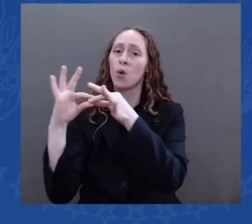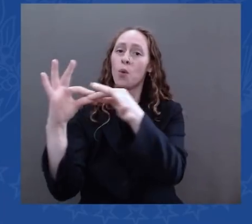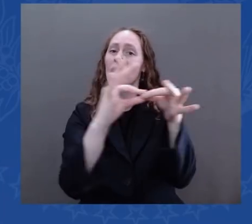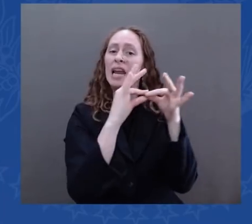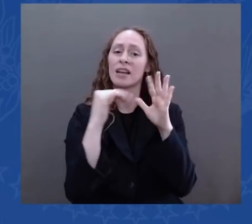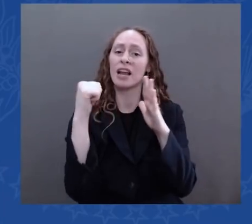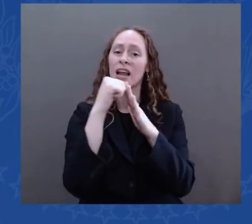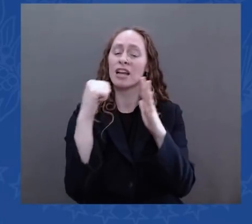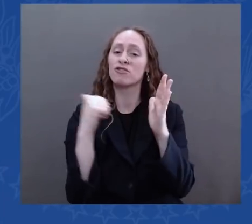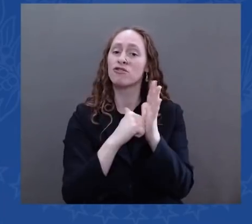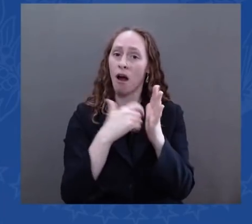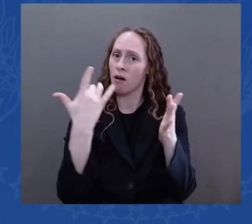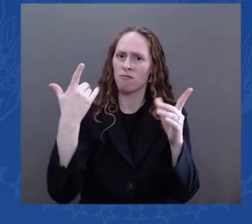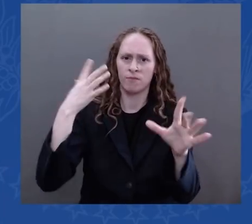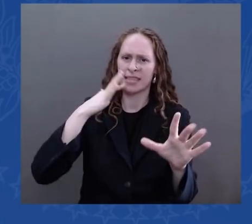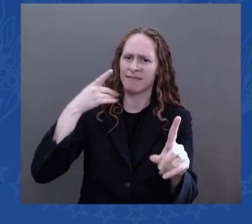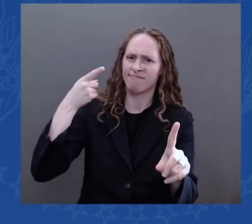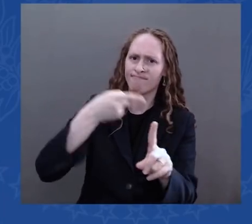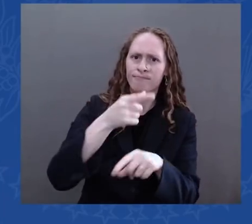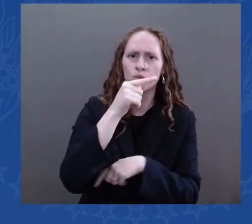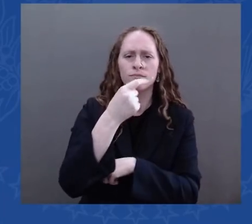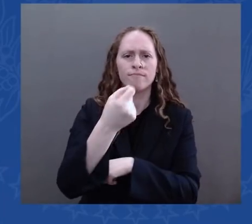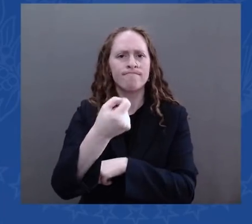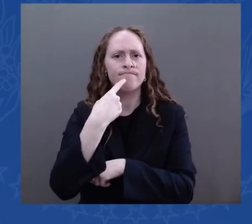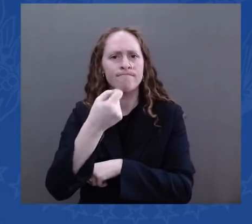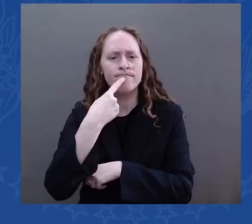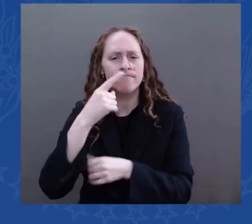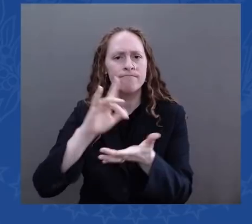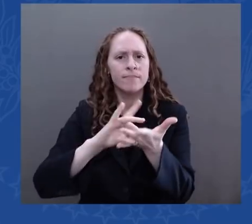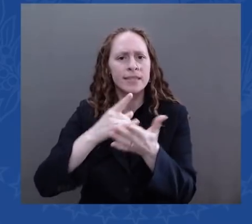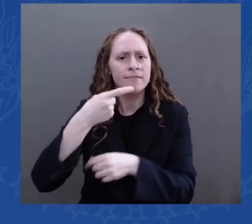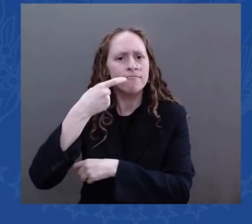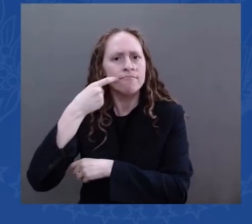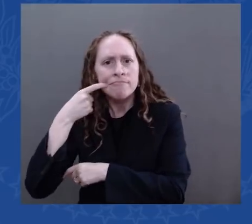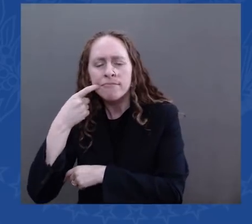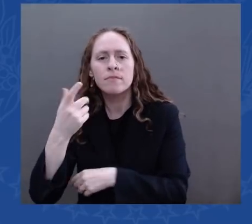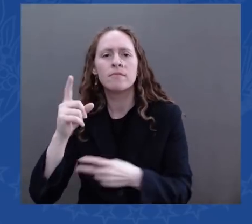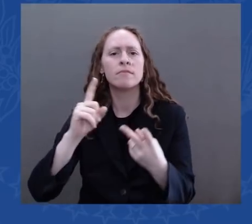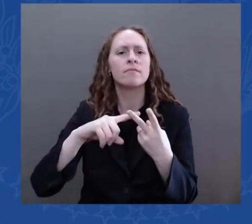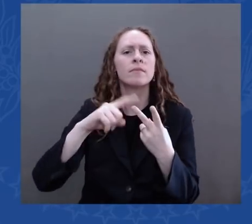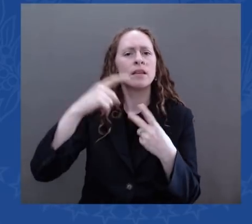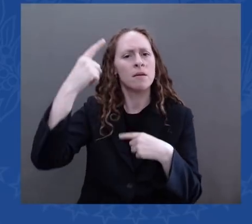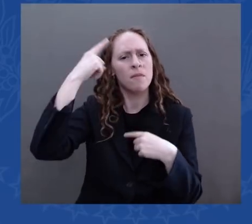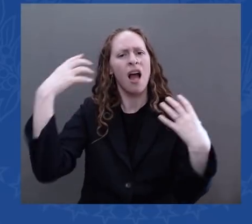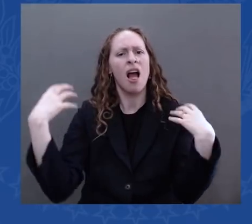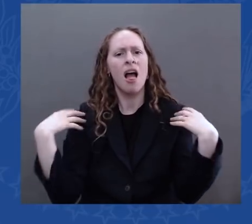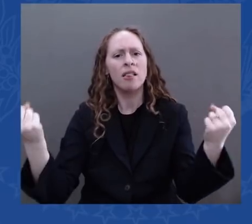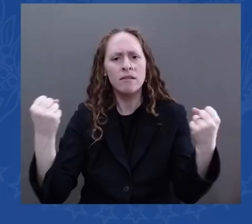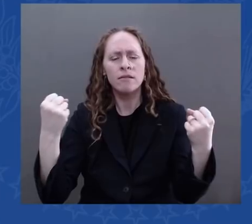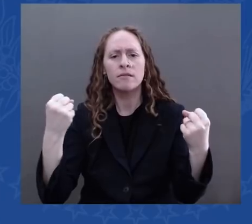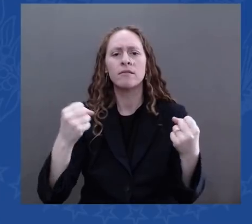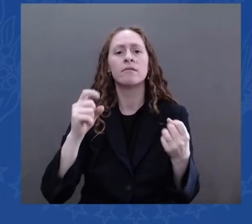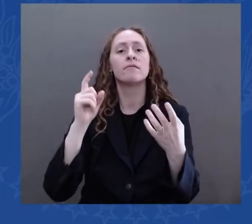supporting our veterans, and ending cancer as we know it. This budget includes investments to get Americans